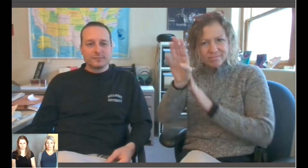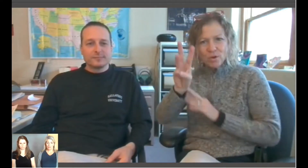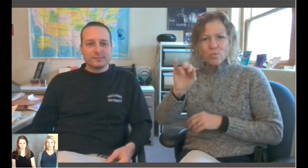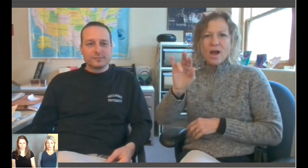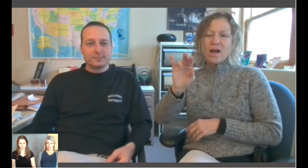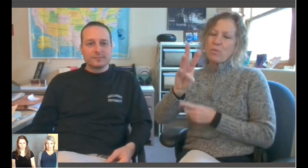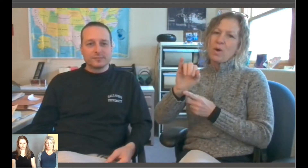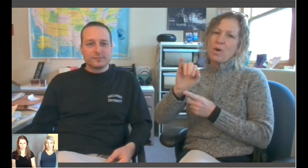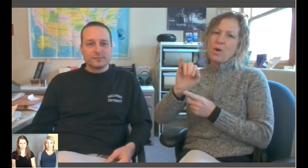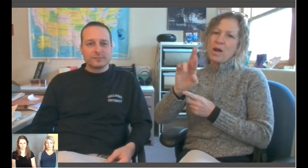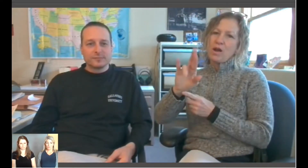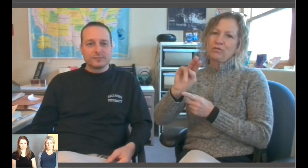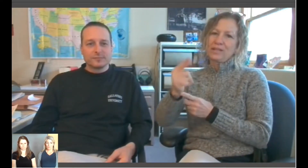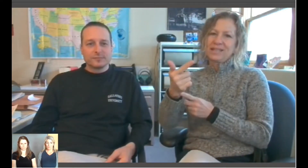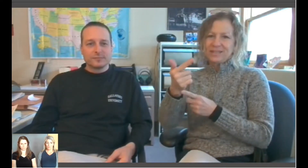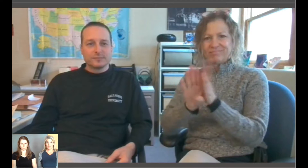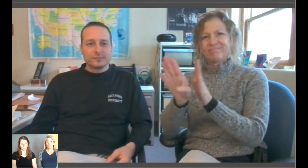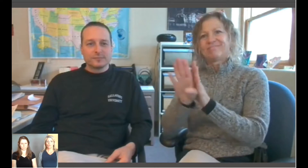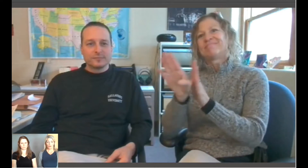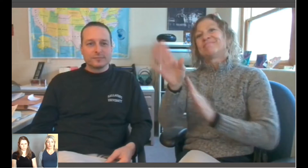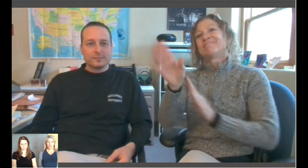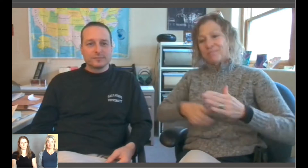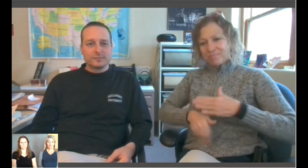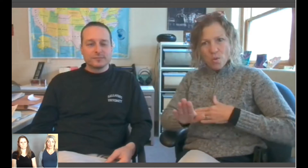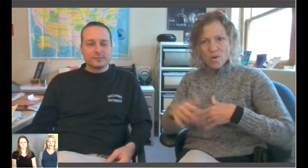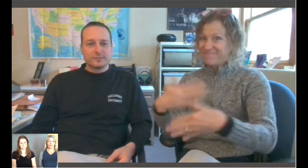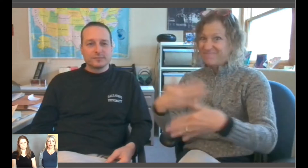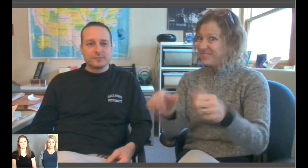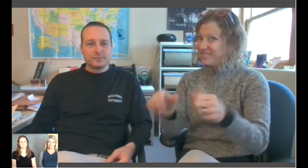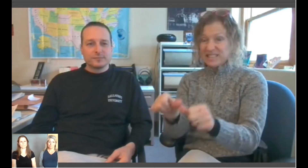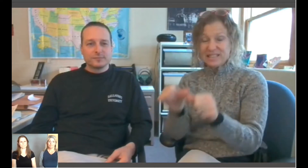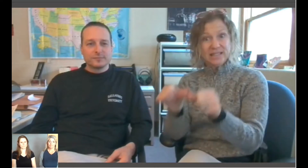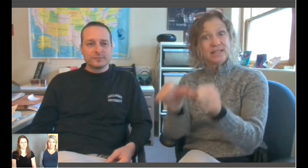So that then when they're born they can continue that development through speech and sign language.